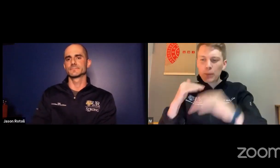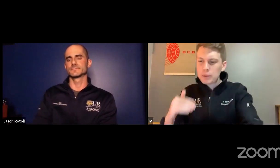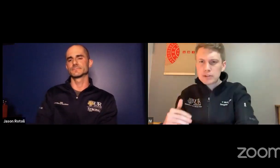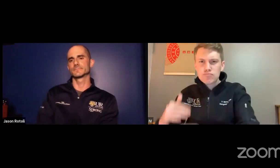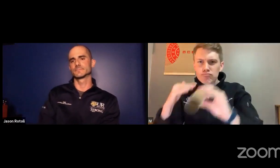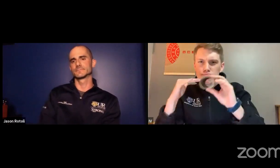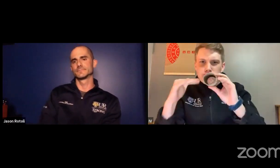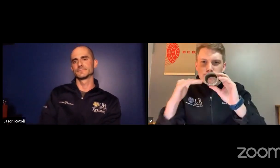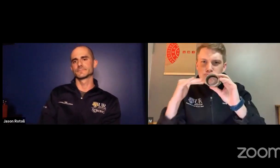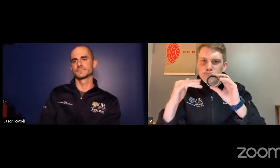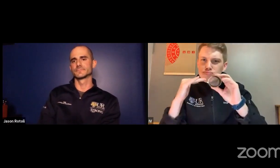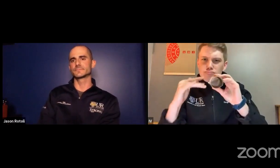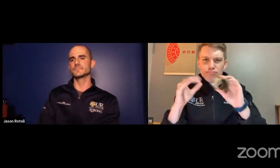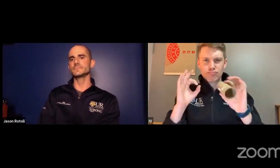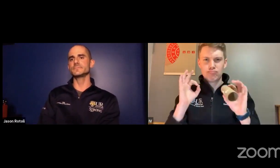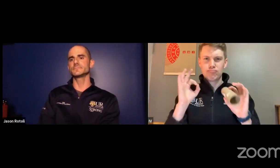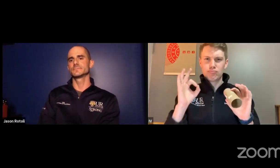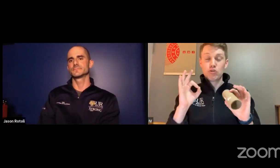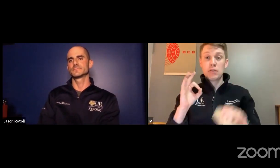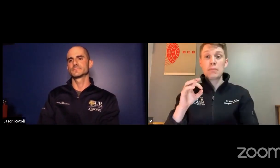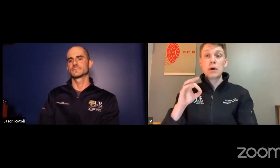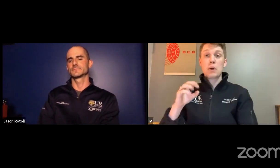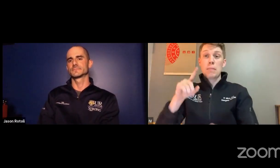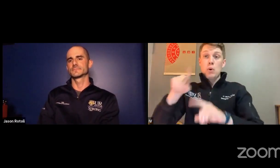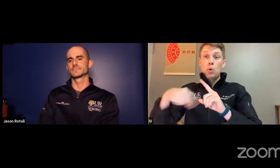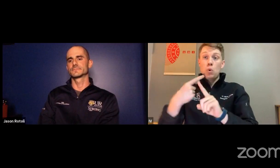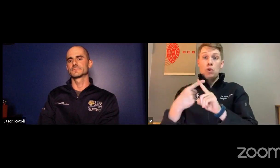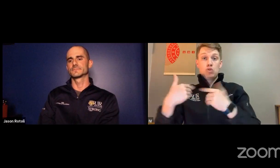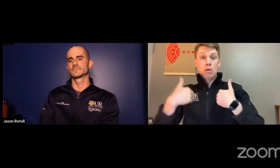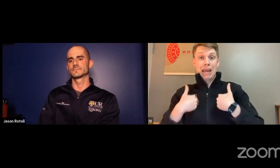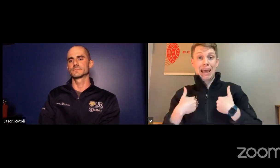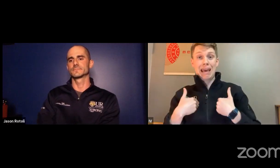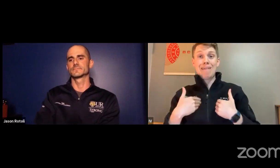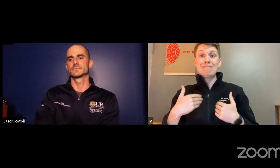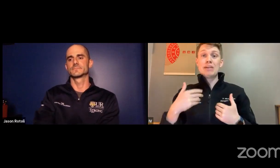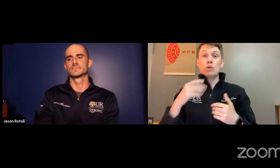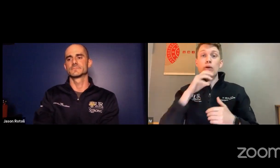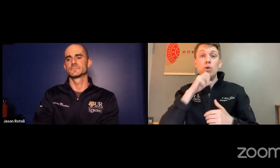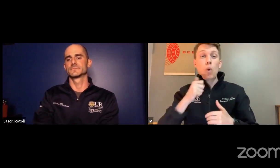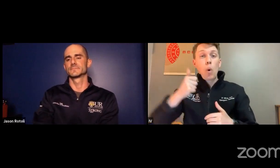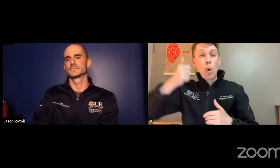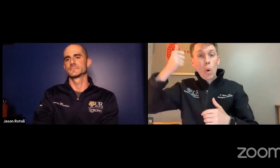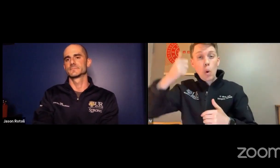toilet paper tube. This is the same concept as your blood vessel.